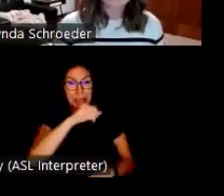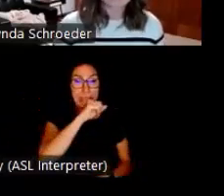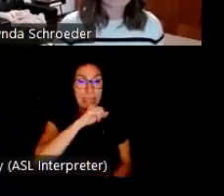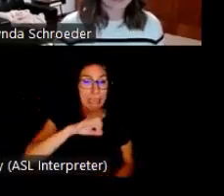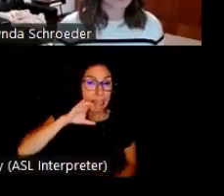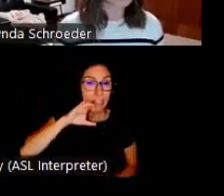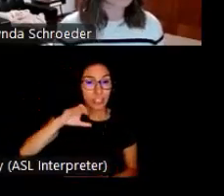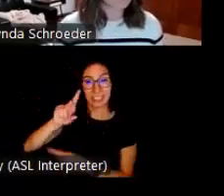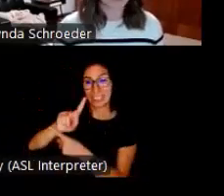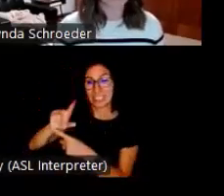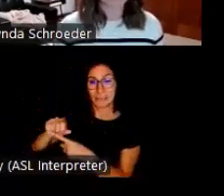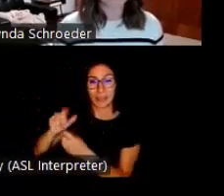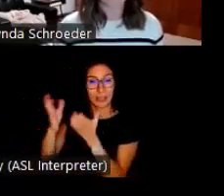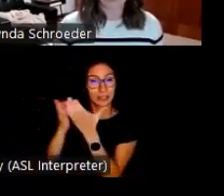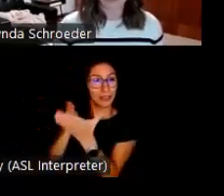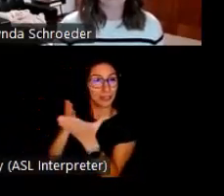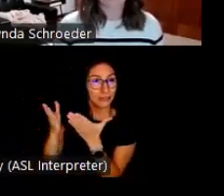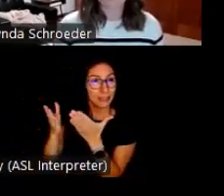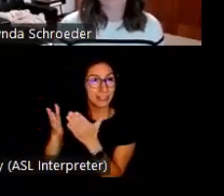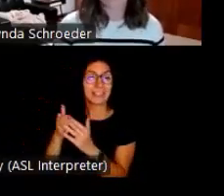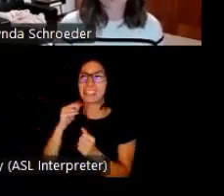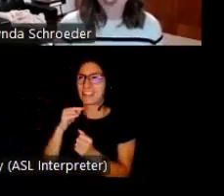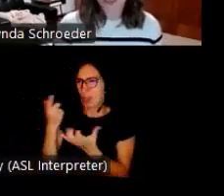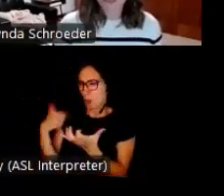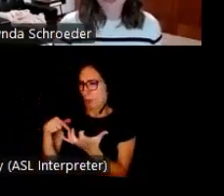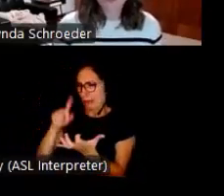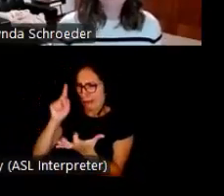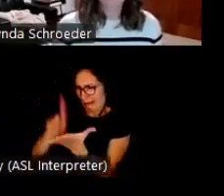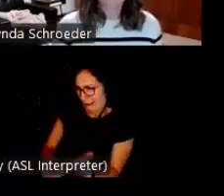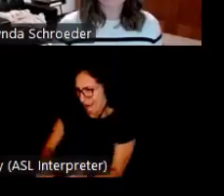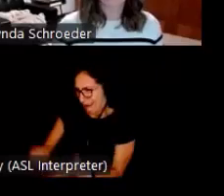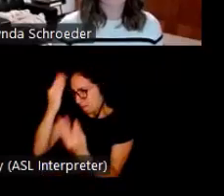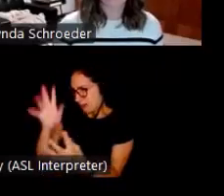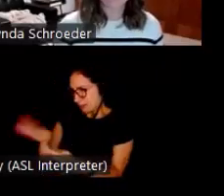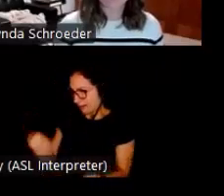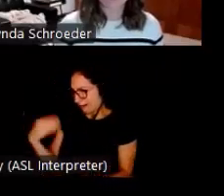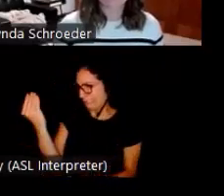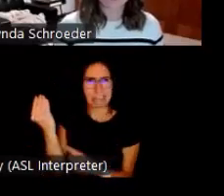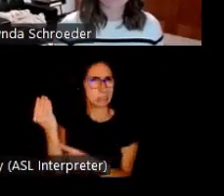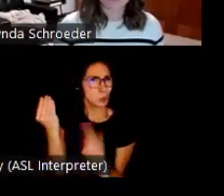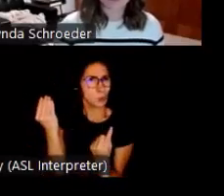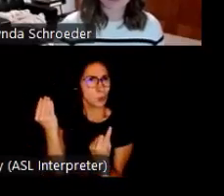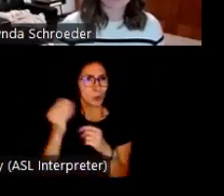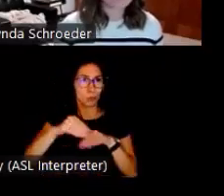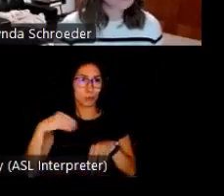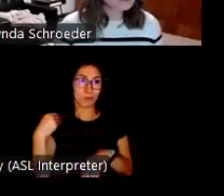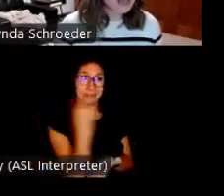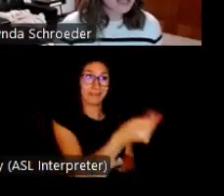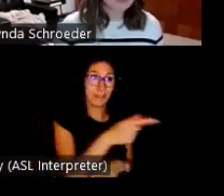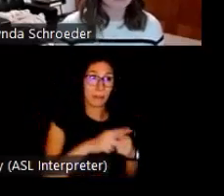in the hands of those who can actually make change and develop community-level interventions, especially